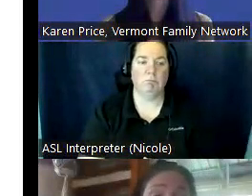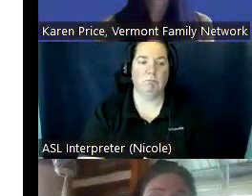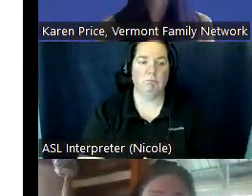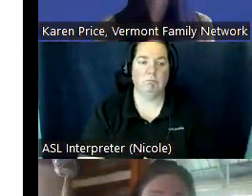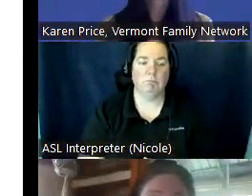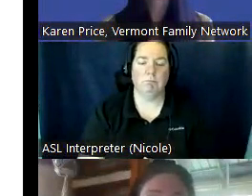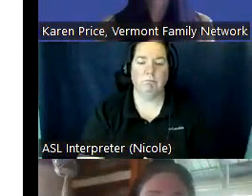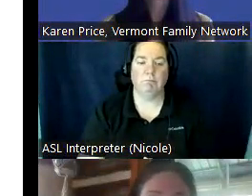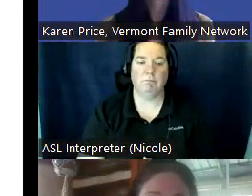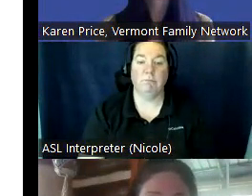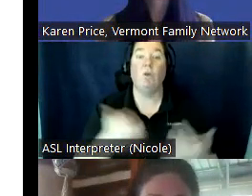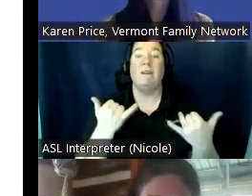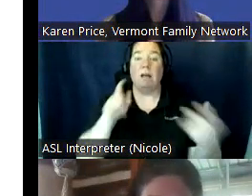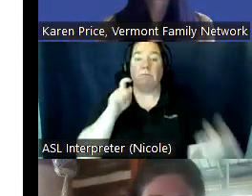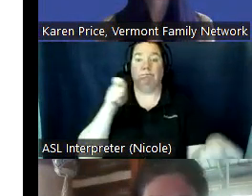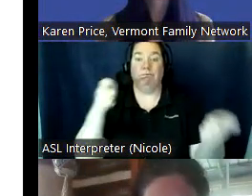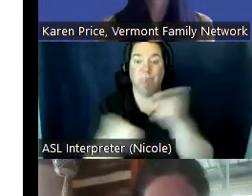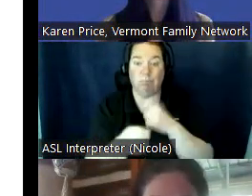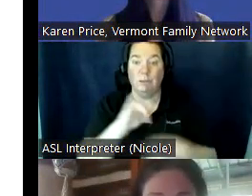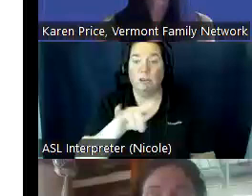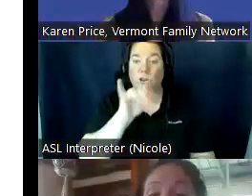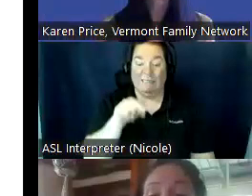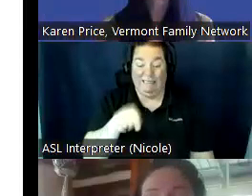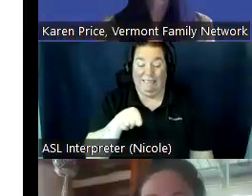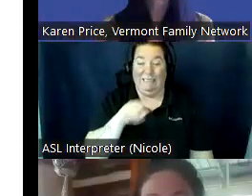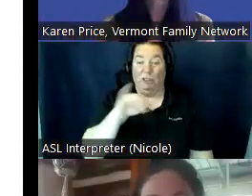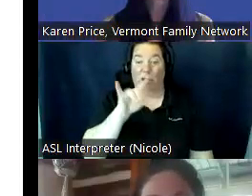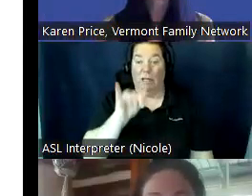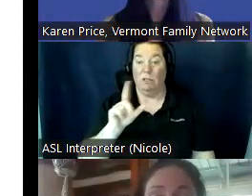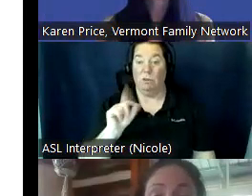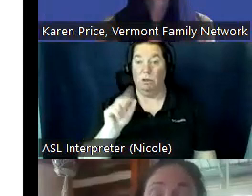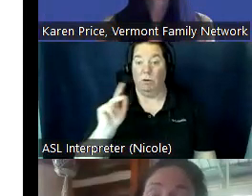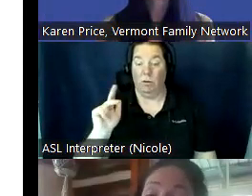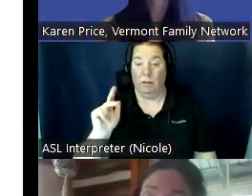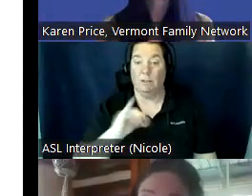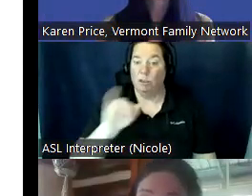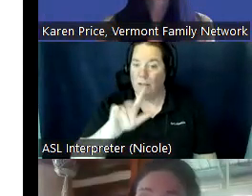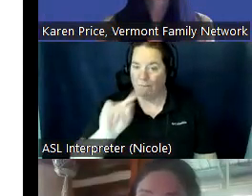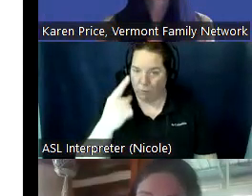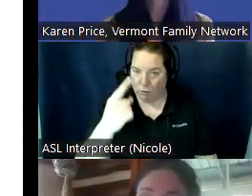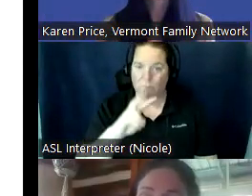This is all changing in July of 2023. Starting July 1, Vermont is returning to an eligibility